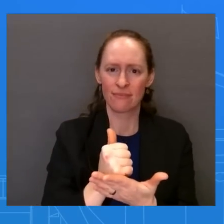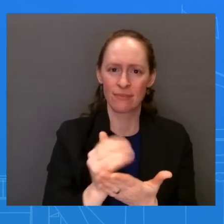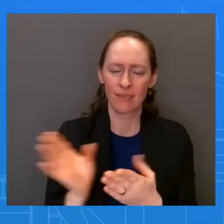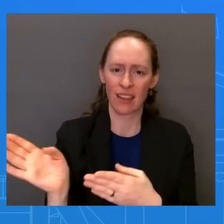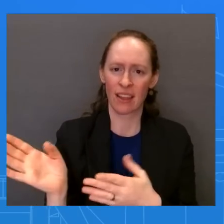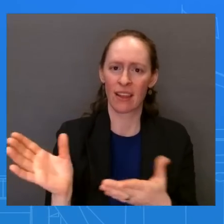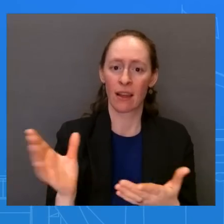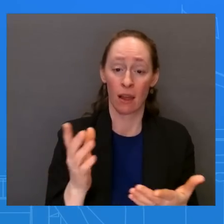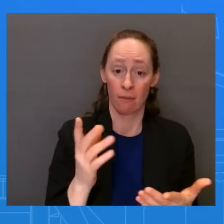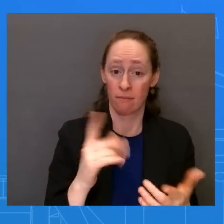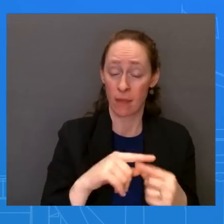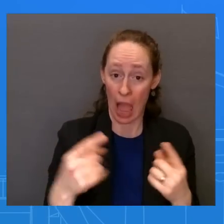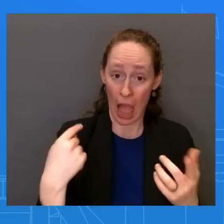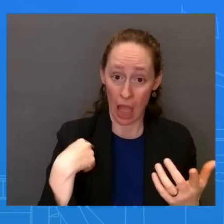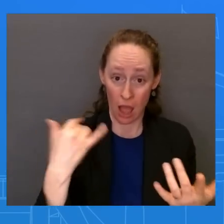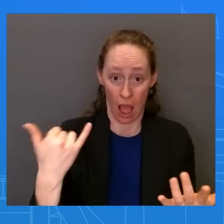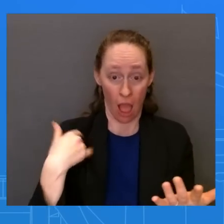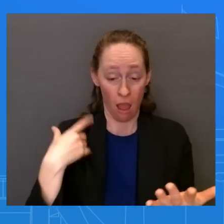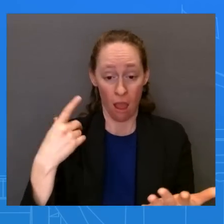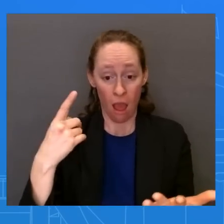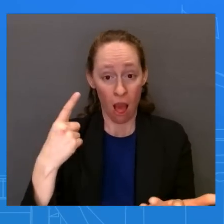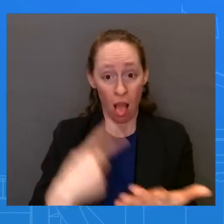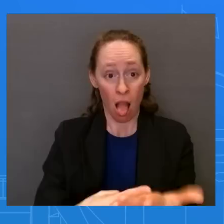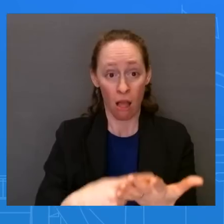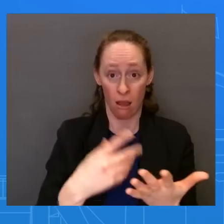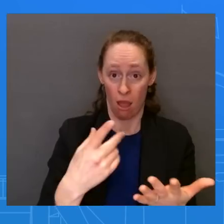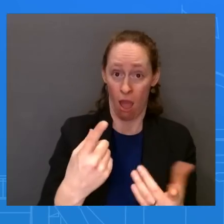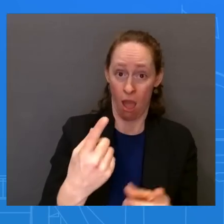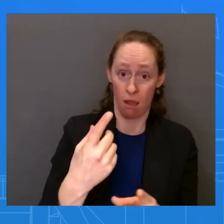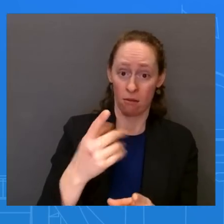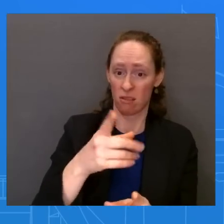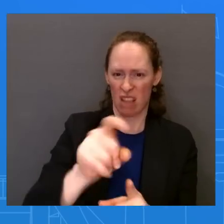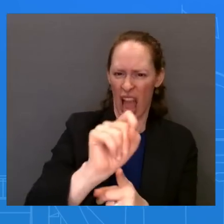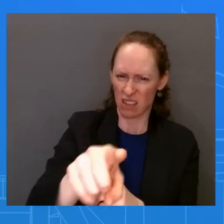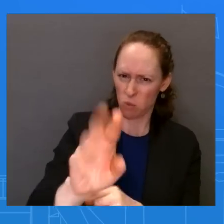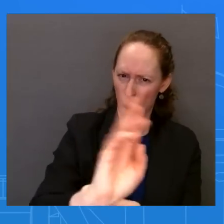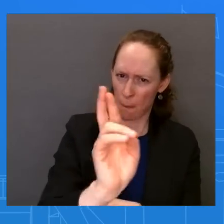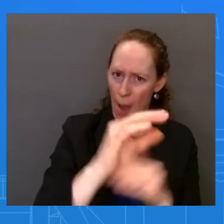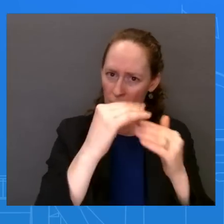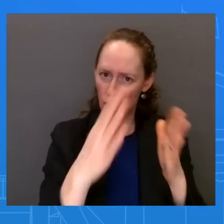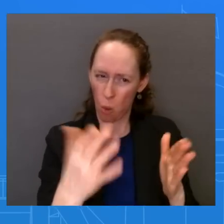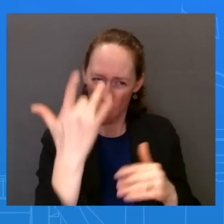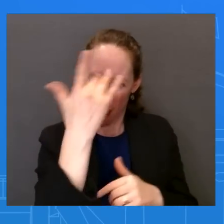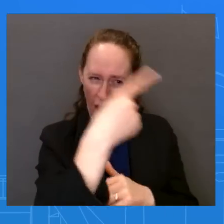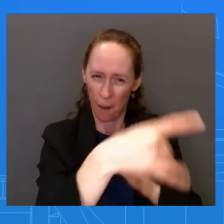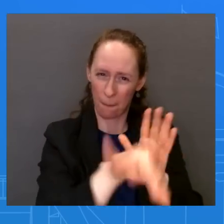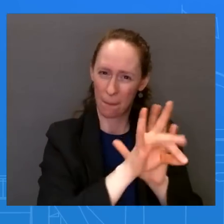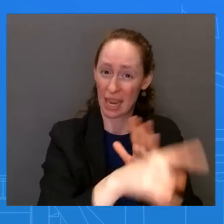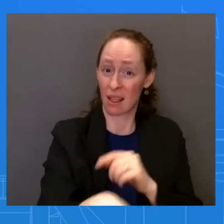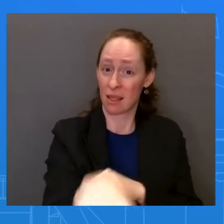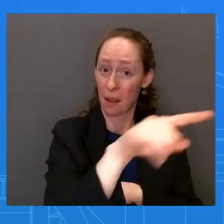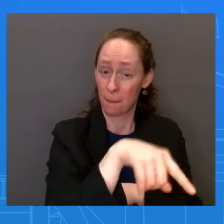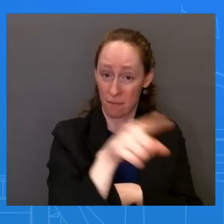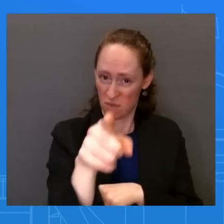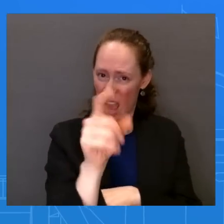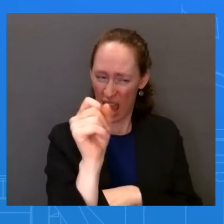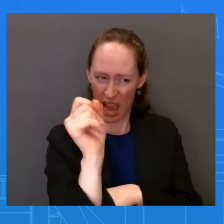that they chose to move in that direction. The Press: And can I ask just a follow-up to what you said earlier about the President being surprised the documents were even there --